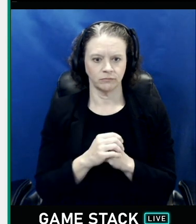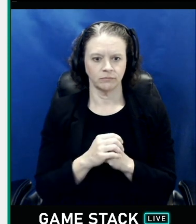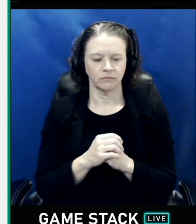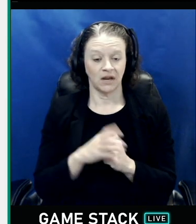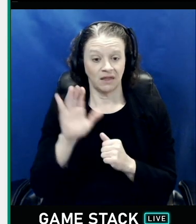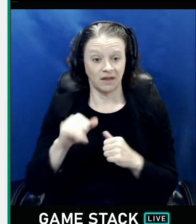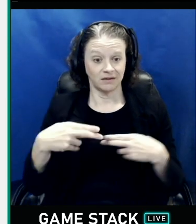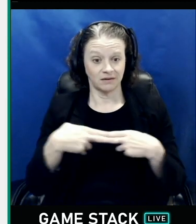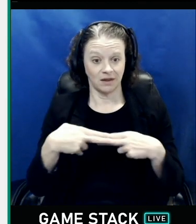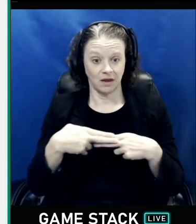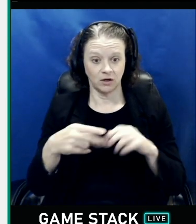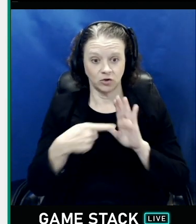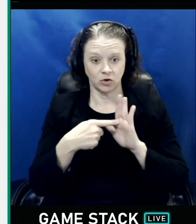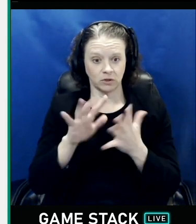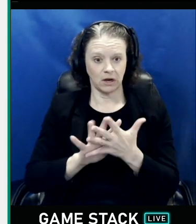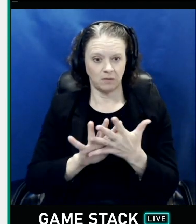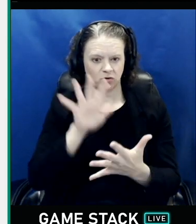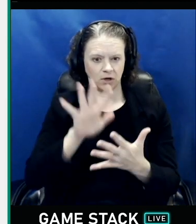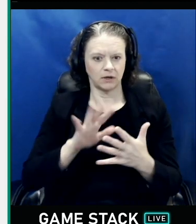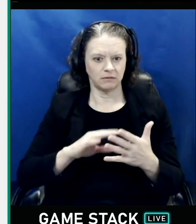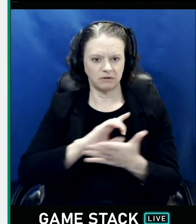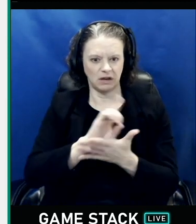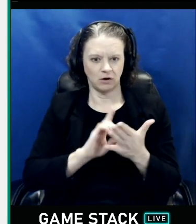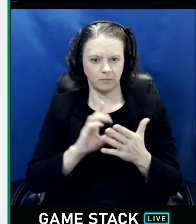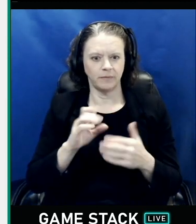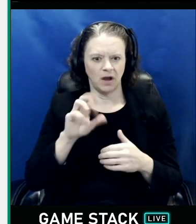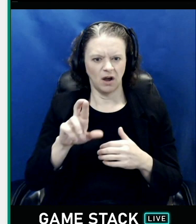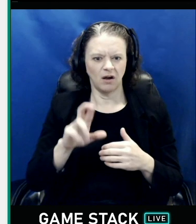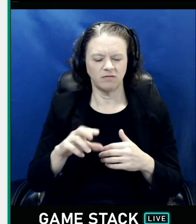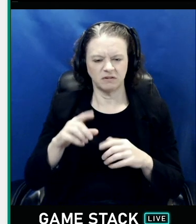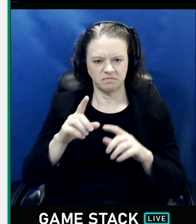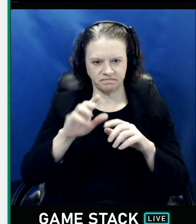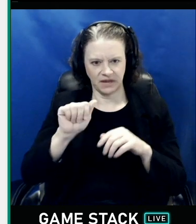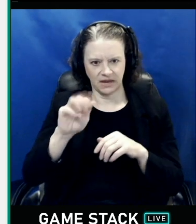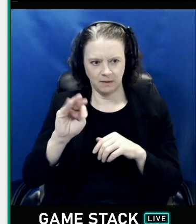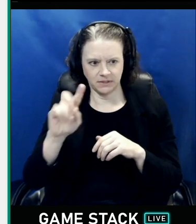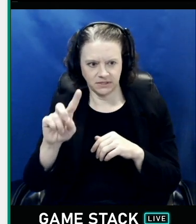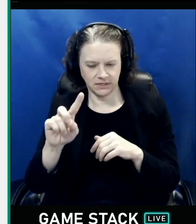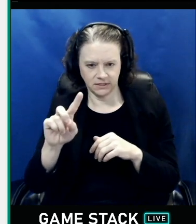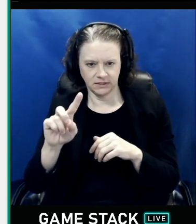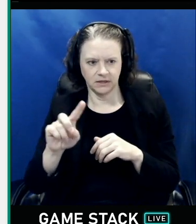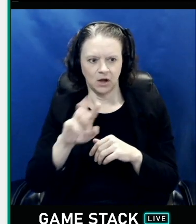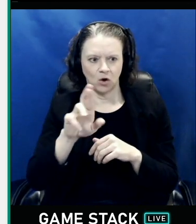This slide shows an abstract diagram of an AMD Ryzen 4000 series mobile processor, codename